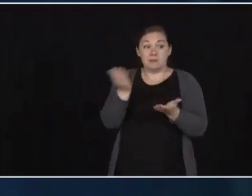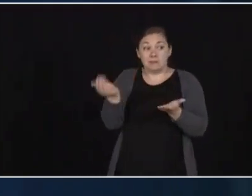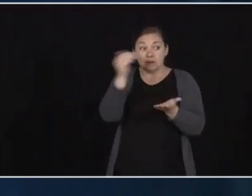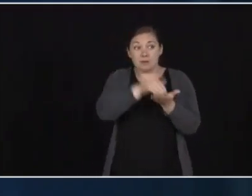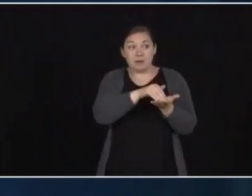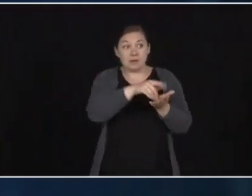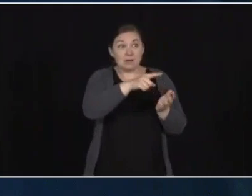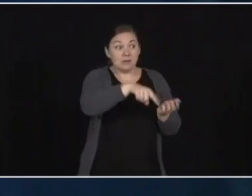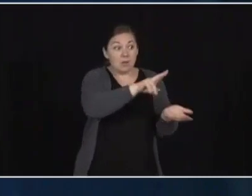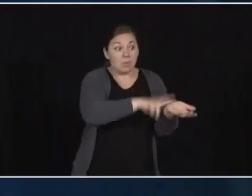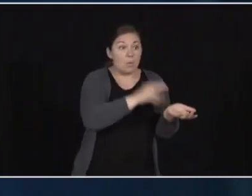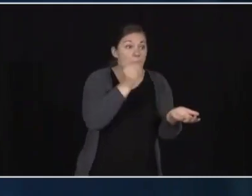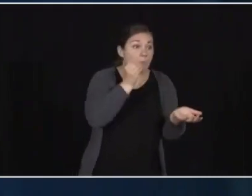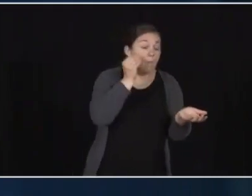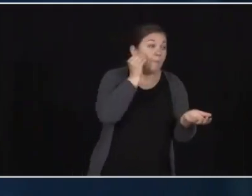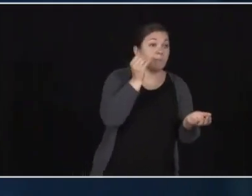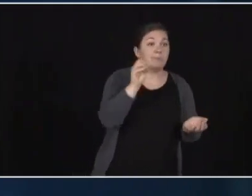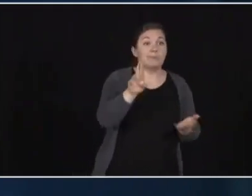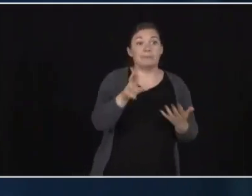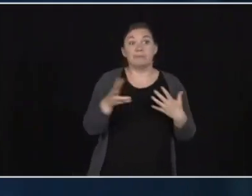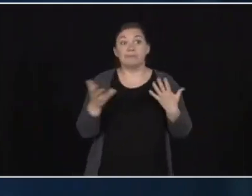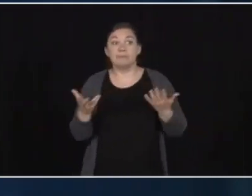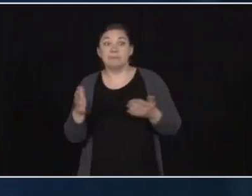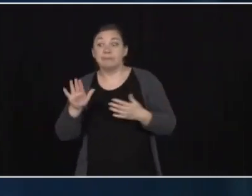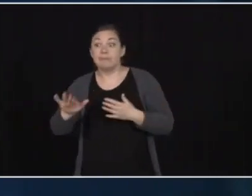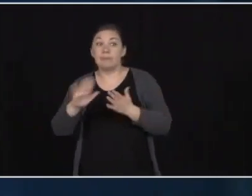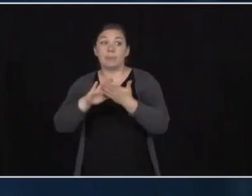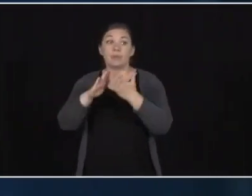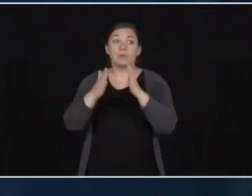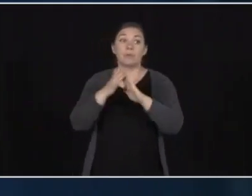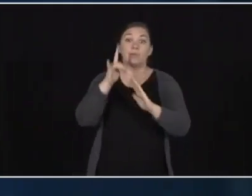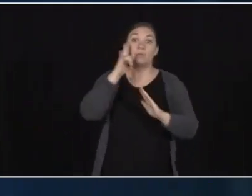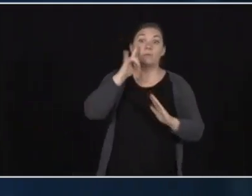also to inform broader understanding within the community and inform